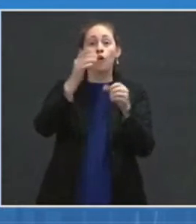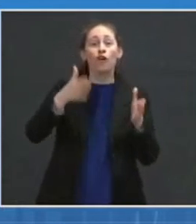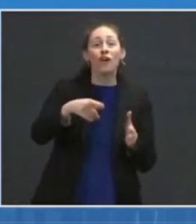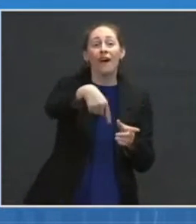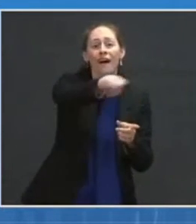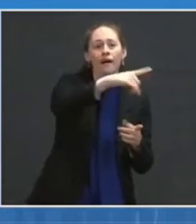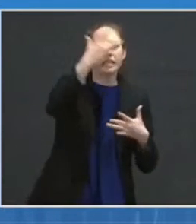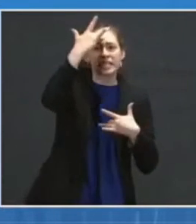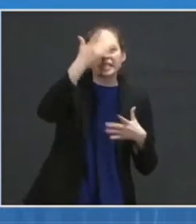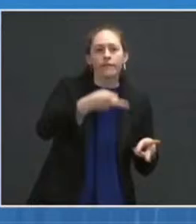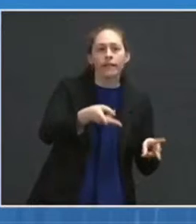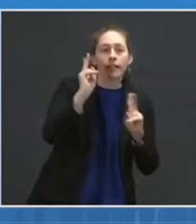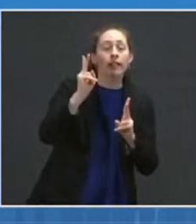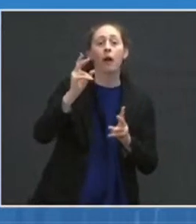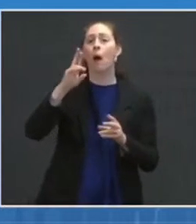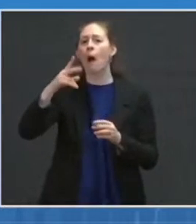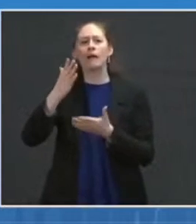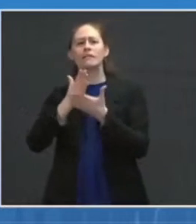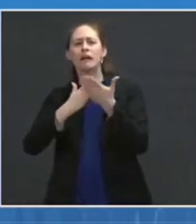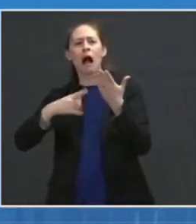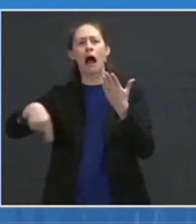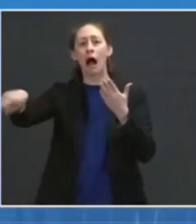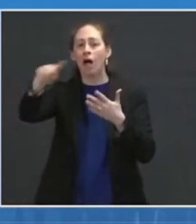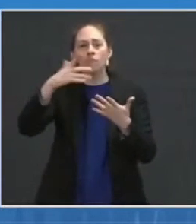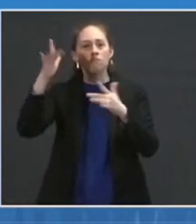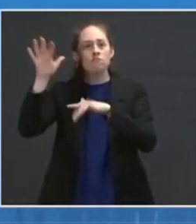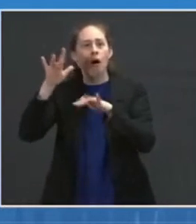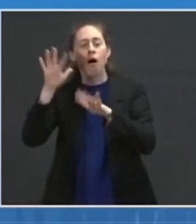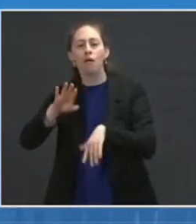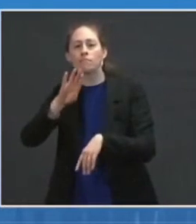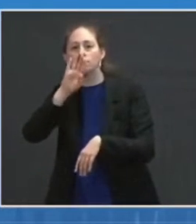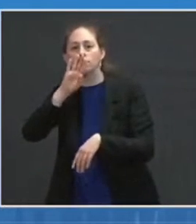TEAMS, HAVE ALL FACE CHALLENGES AS WELL AS WORKERS HAVE BEEN SNOWED IN AND UNABLE TO GET TO